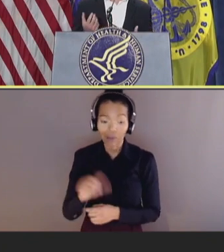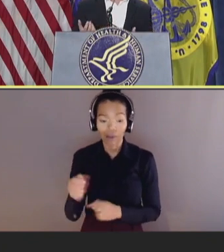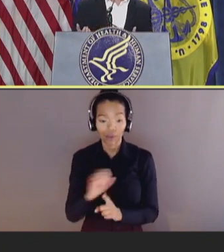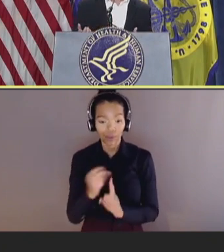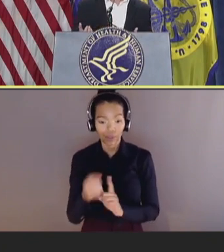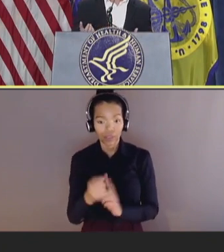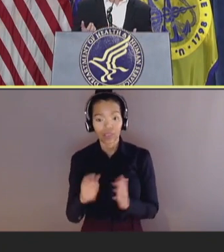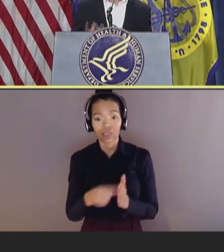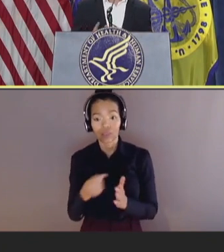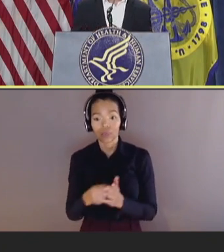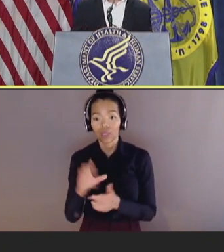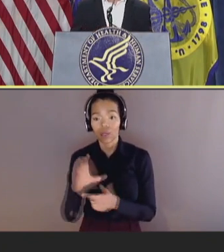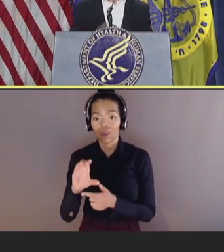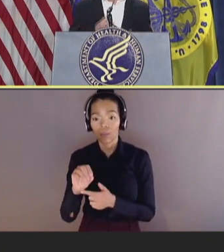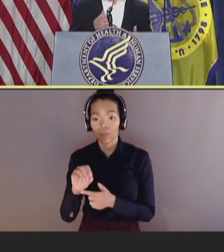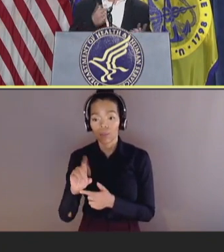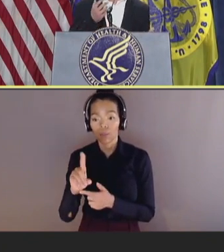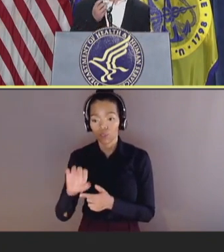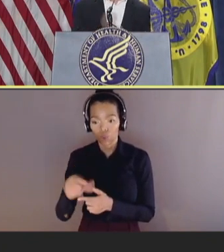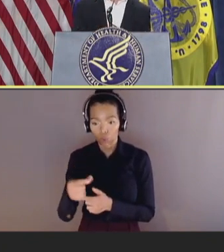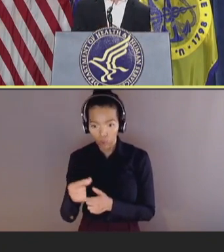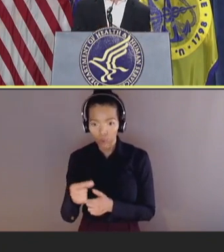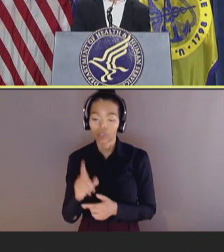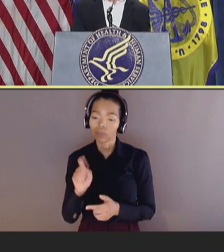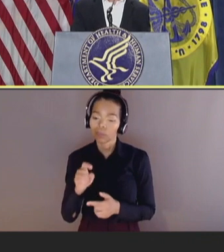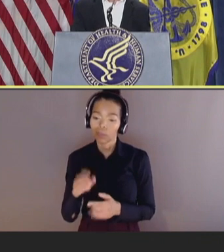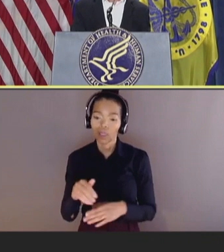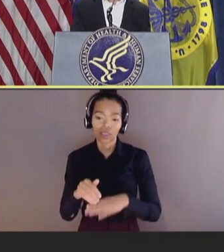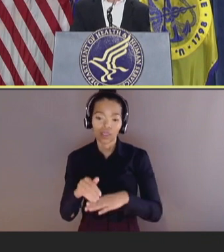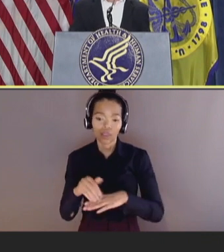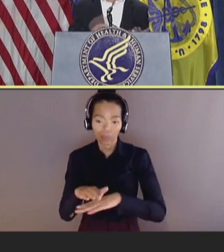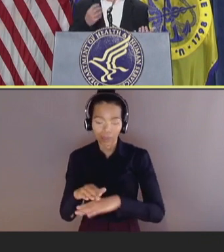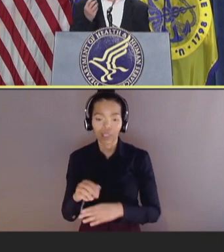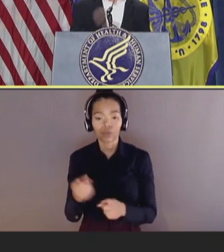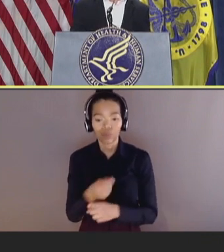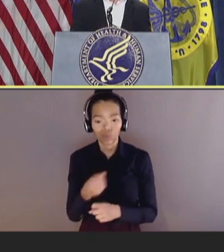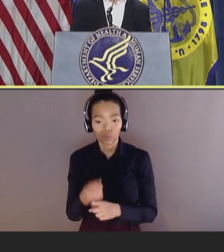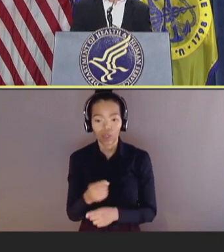coding side of this, that you have to submit the correct diagnosis code, the correct product code,